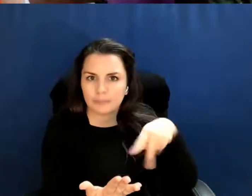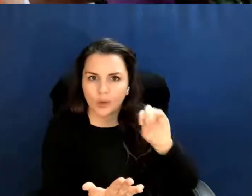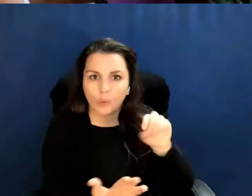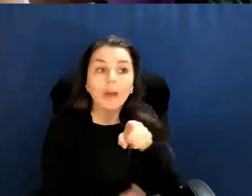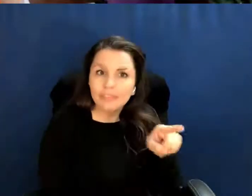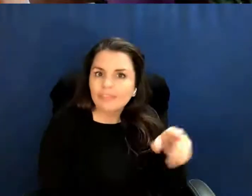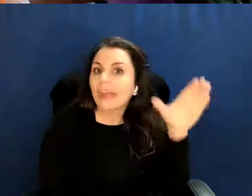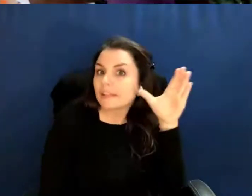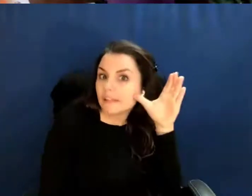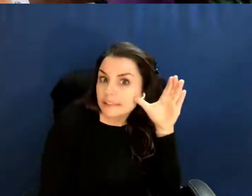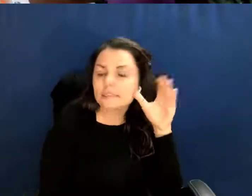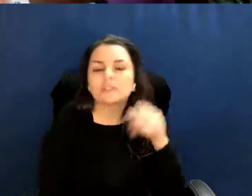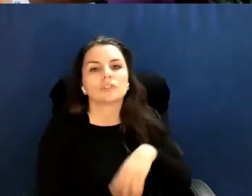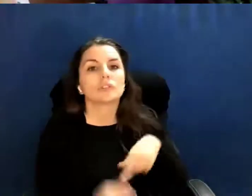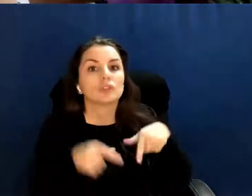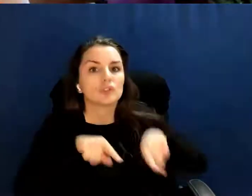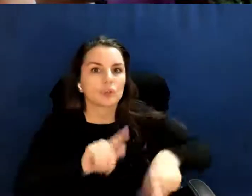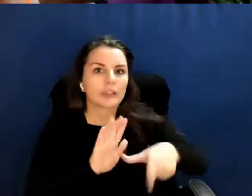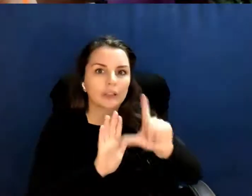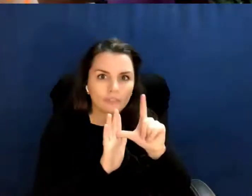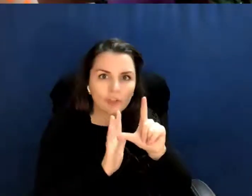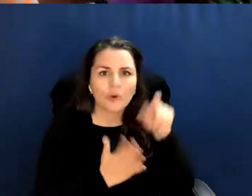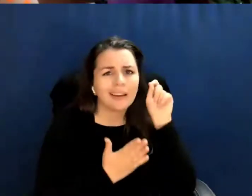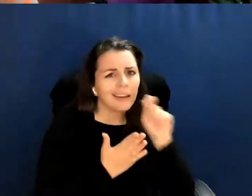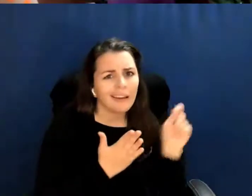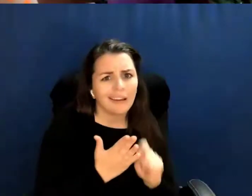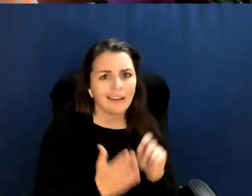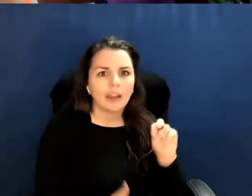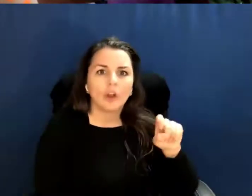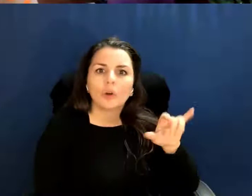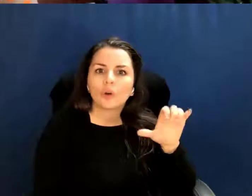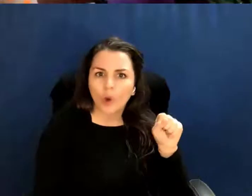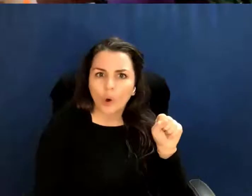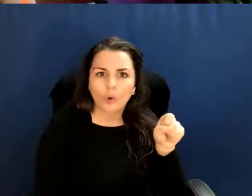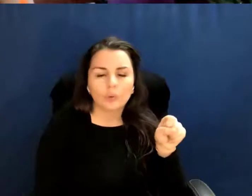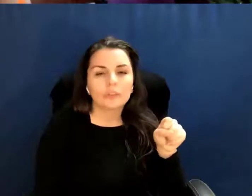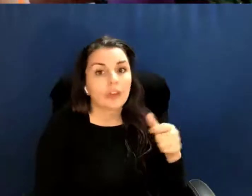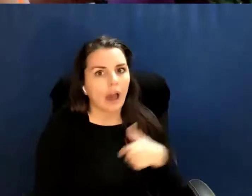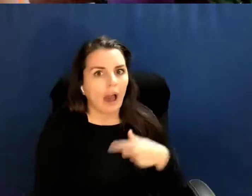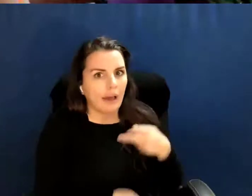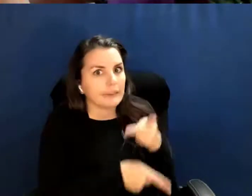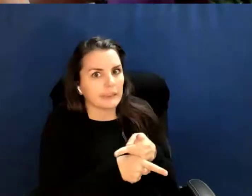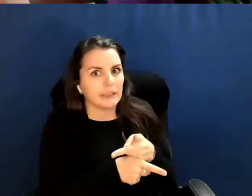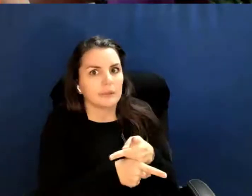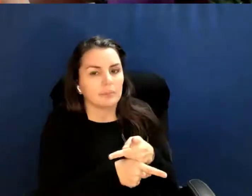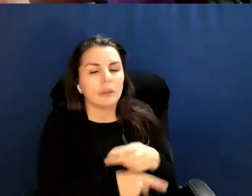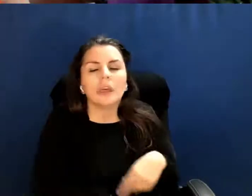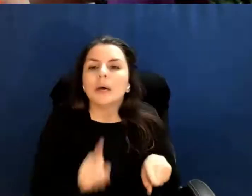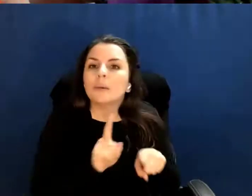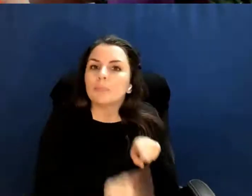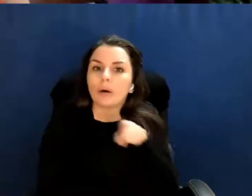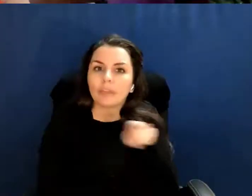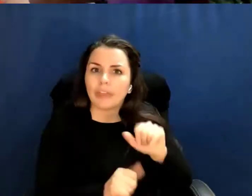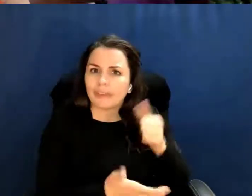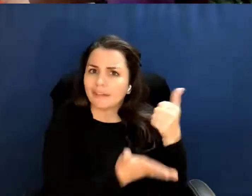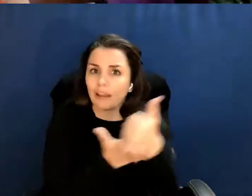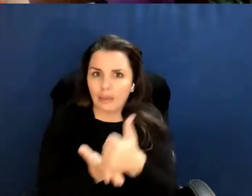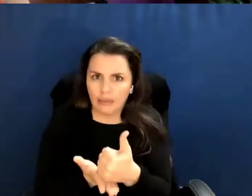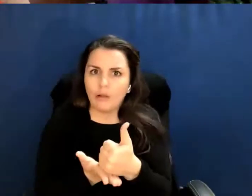taken some notes. I've got all kinds of notes about the things that I've listened to. And they can help you sort through that